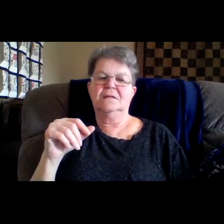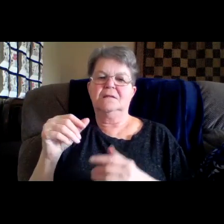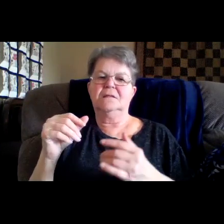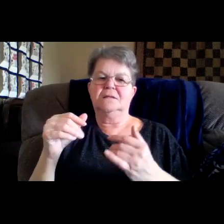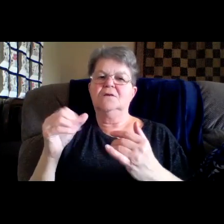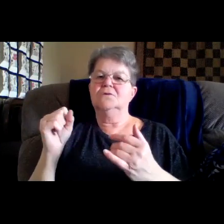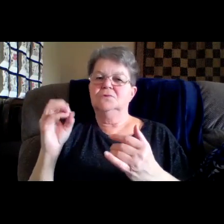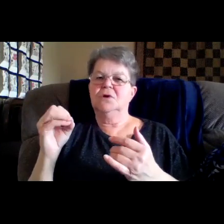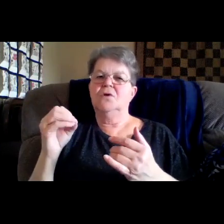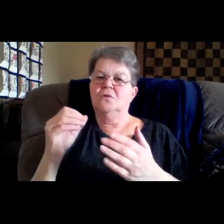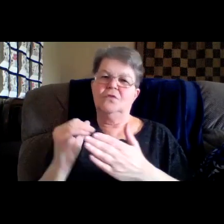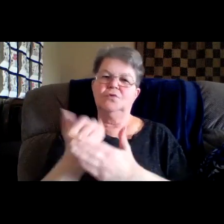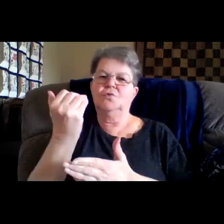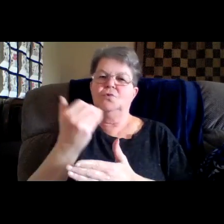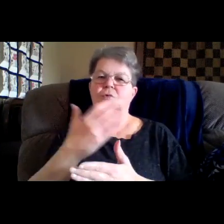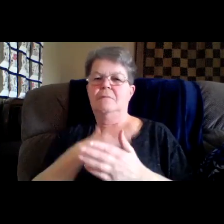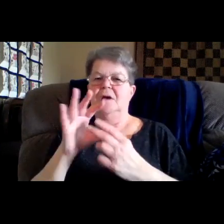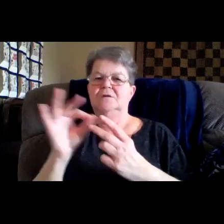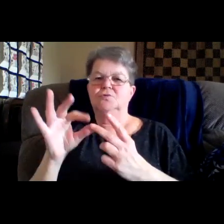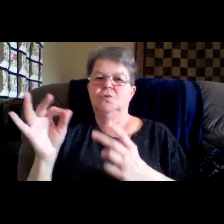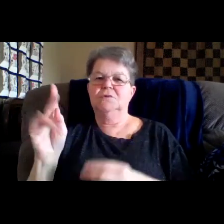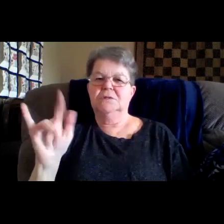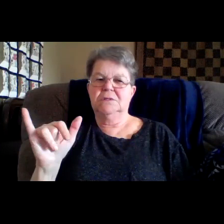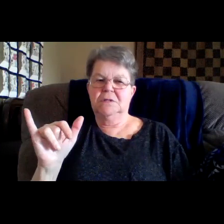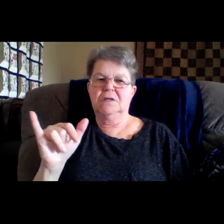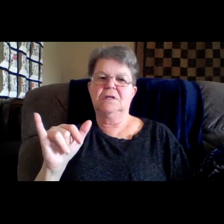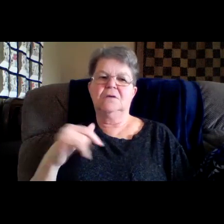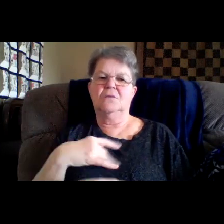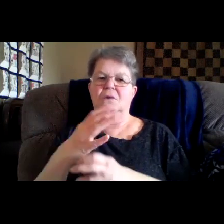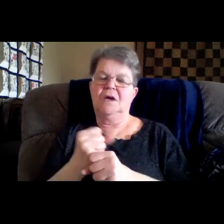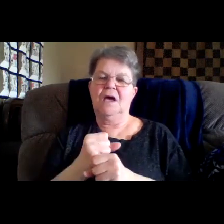So it was the new My Choice Kentucky, and we got a snazzy logo